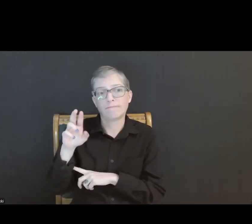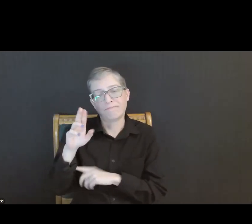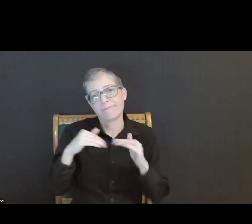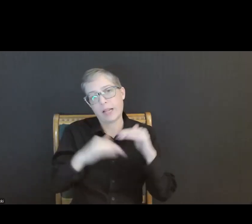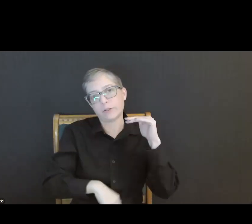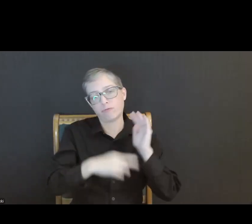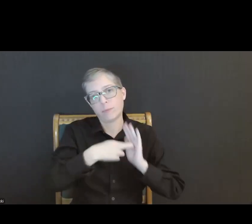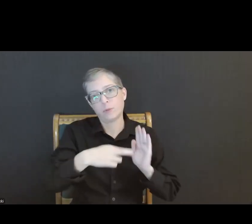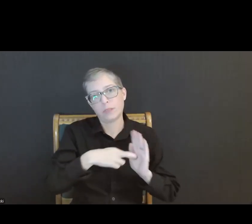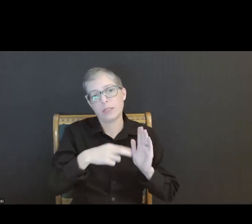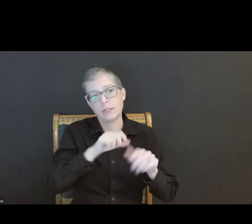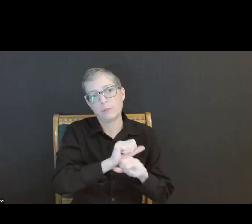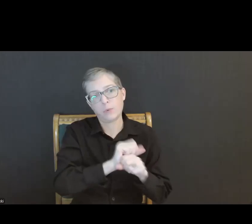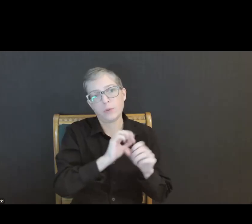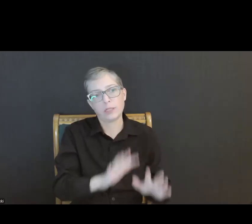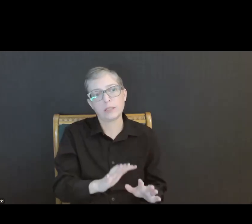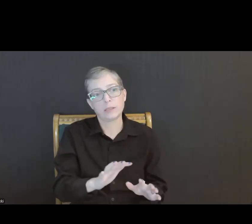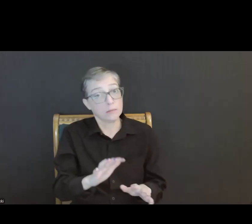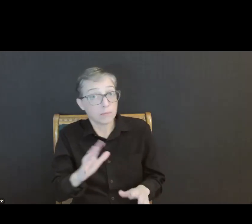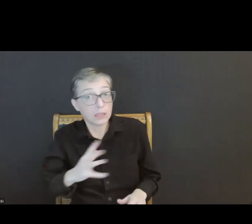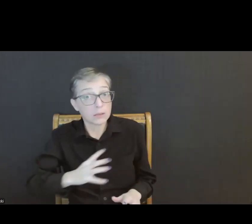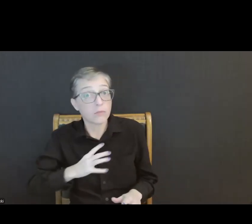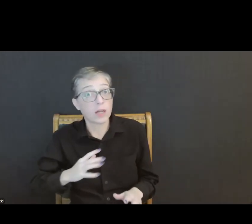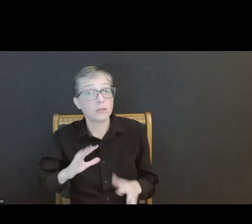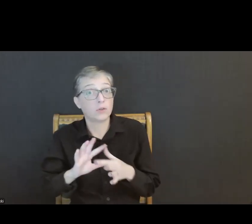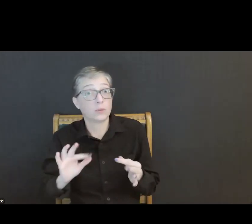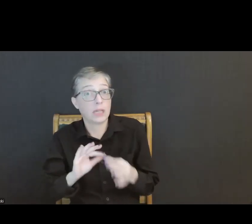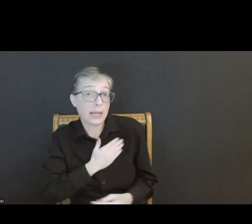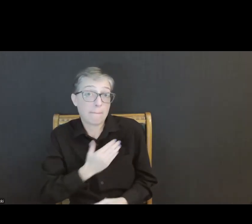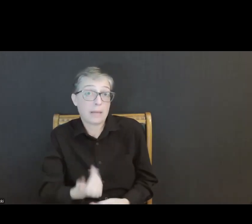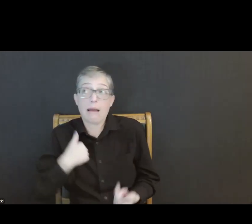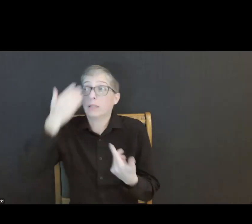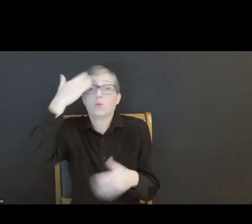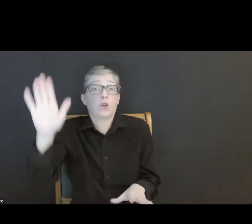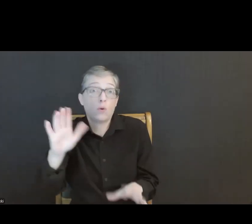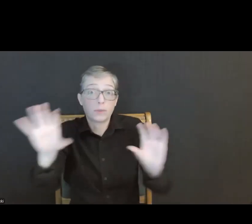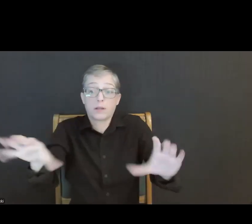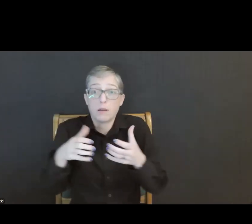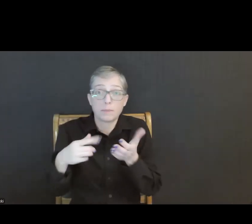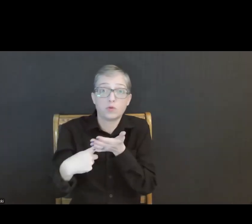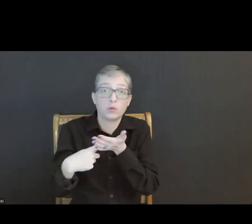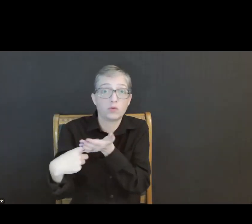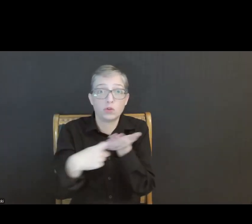base together so that we can talk to each other and if you are if you're are not a clinician of